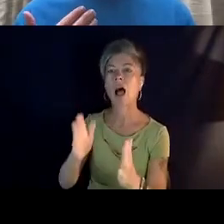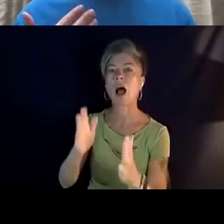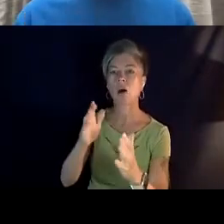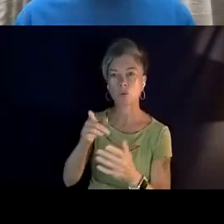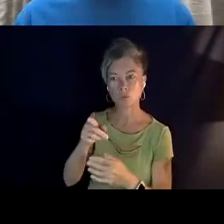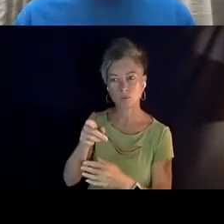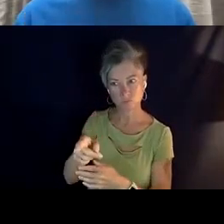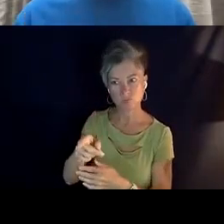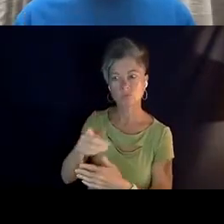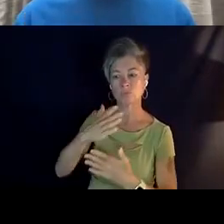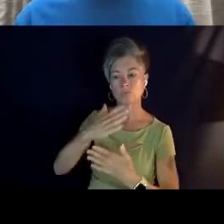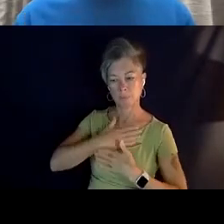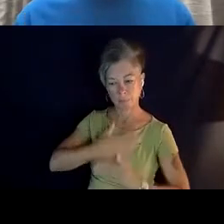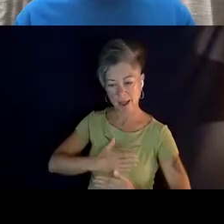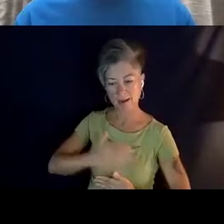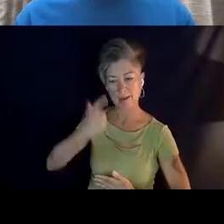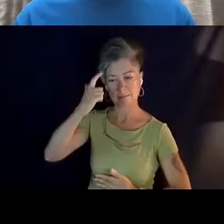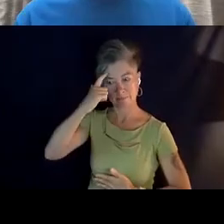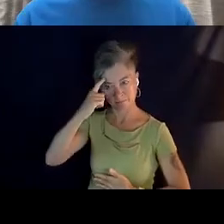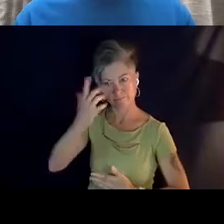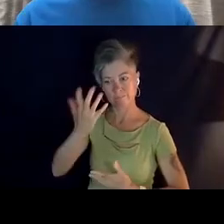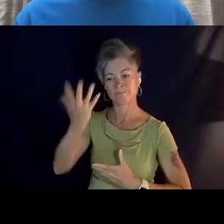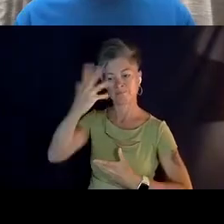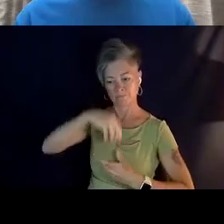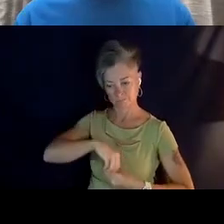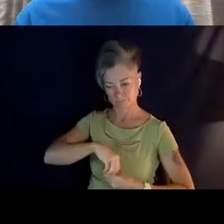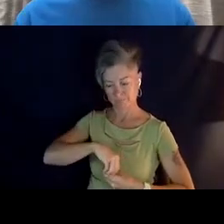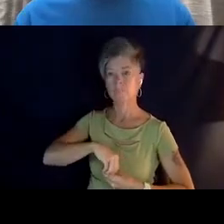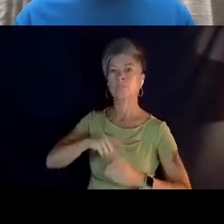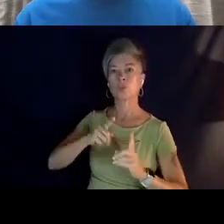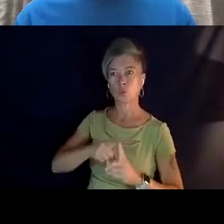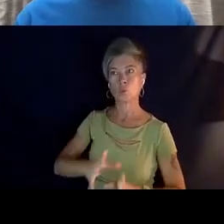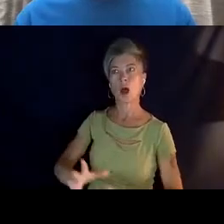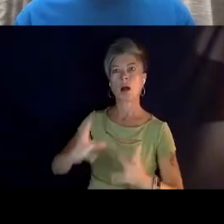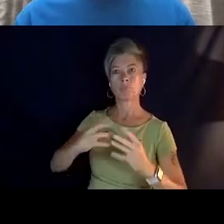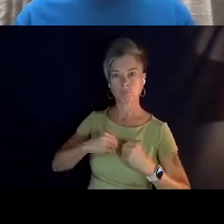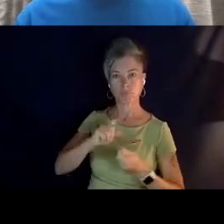to accommodate to those changes. And that means both physically, emotionally, and mentally,